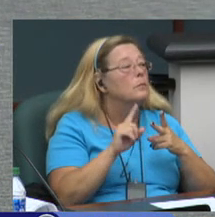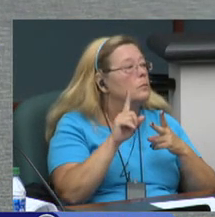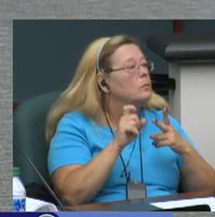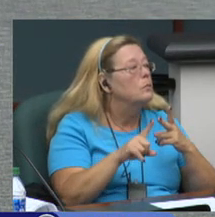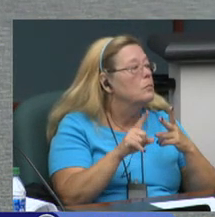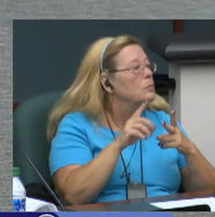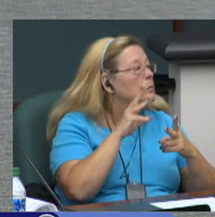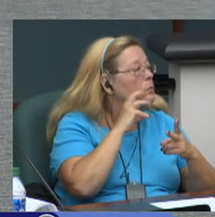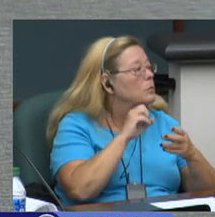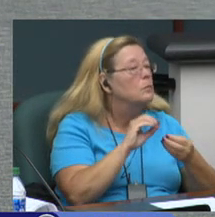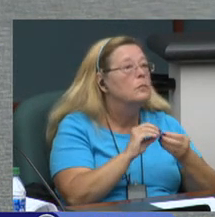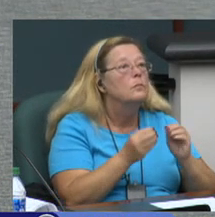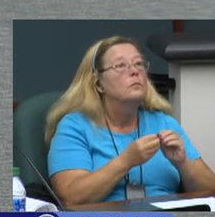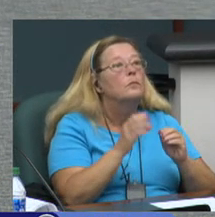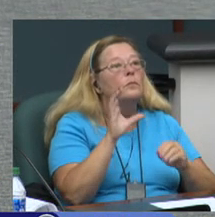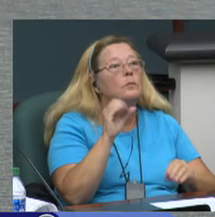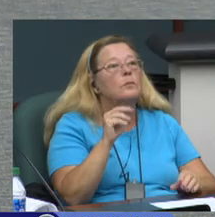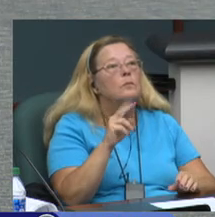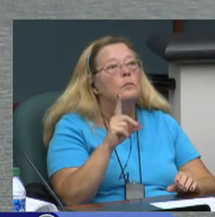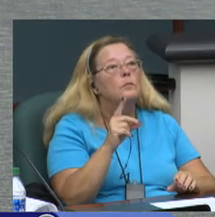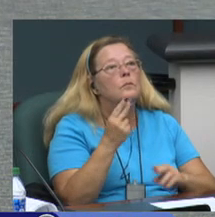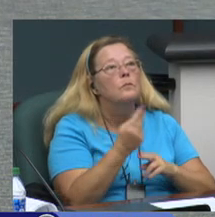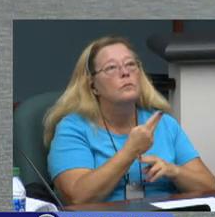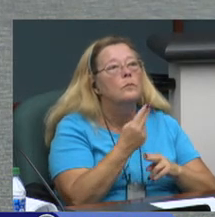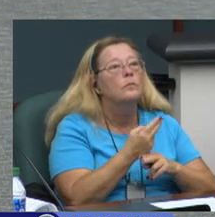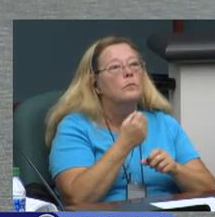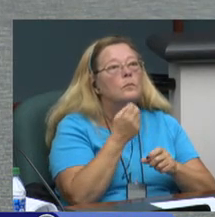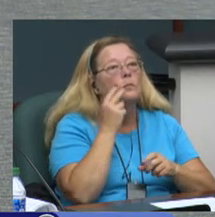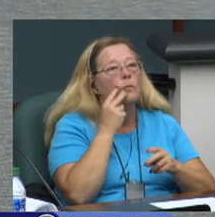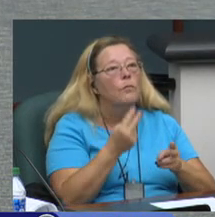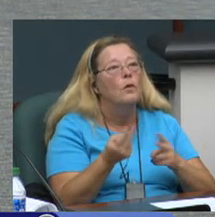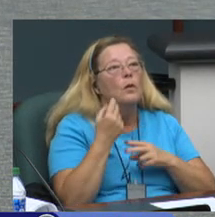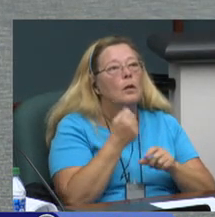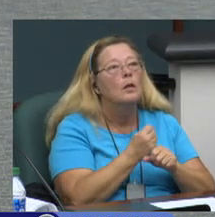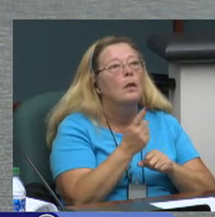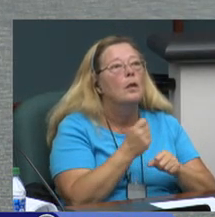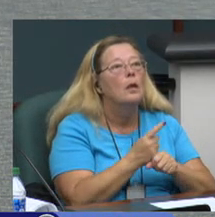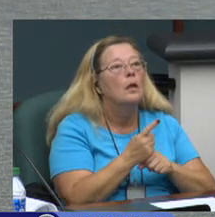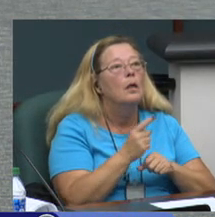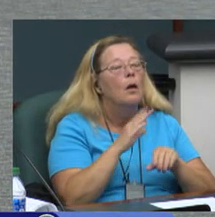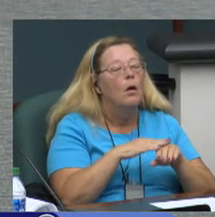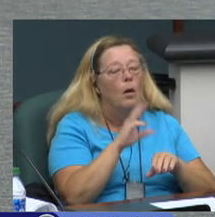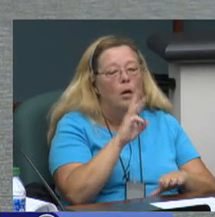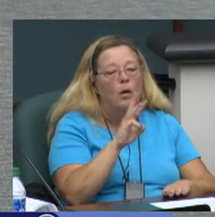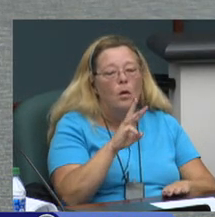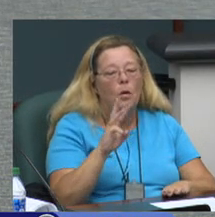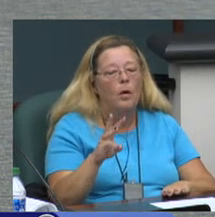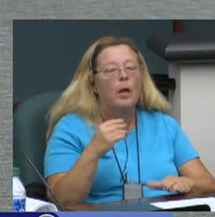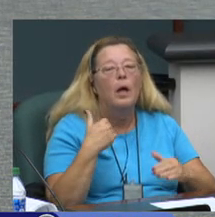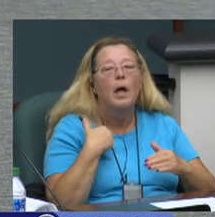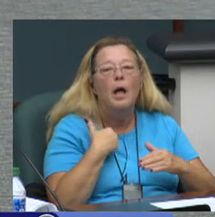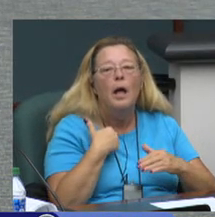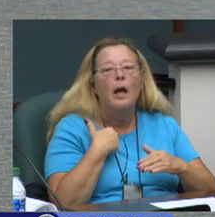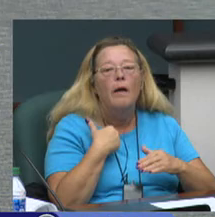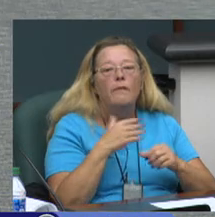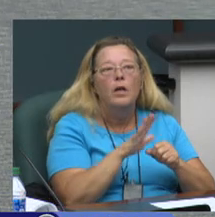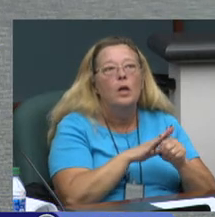number of conditional uses our department reviews each year on our departments website there's a location where we have annual reviews where